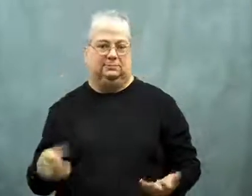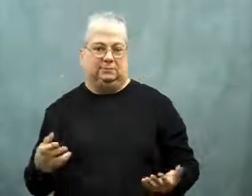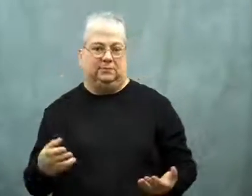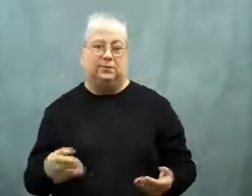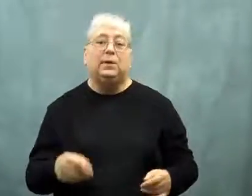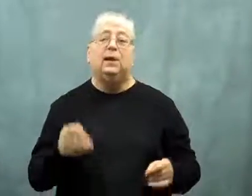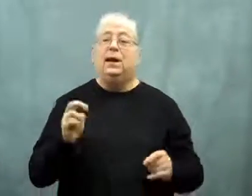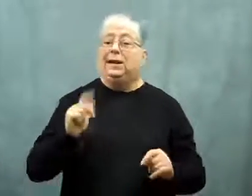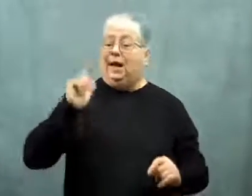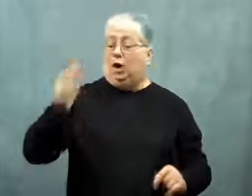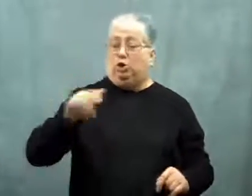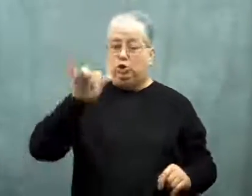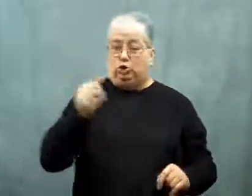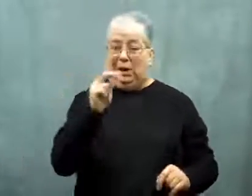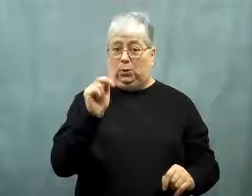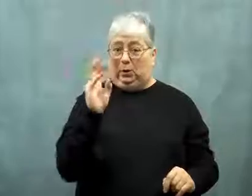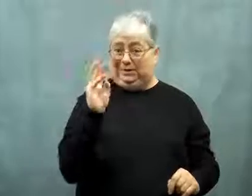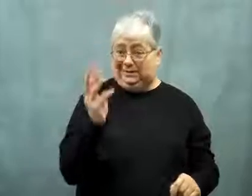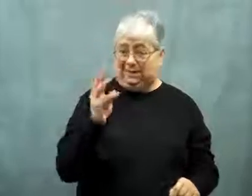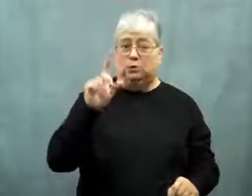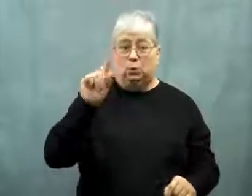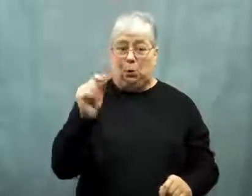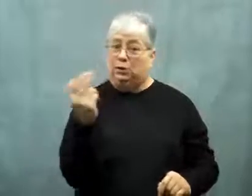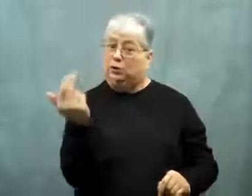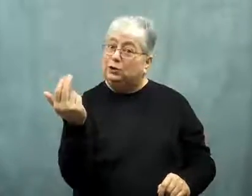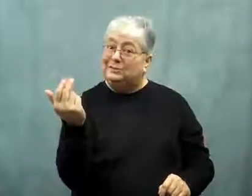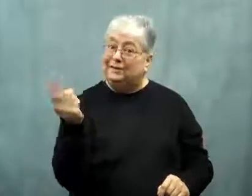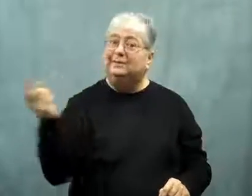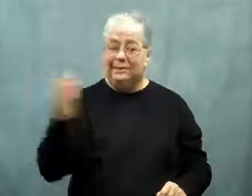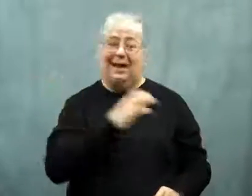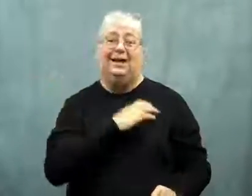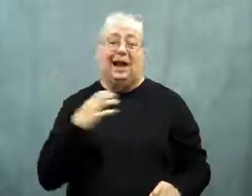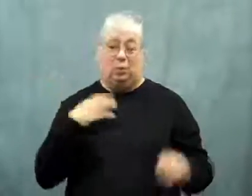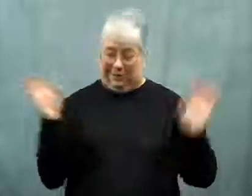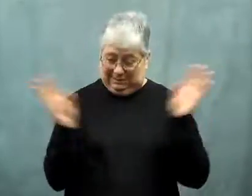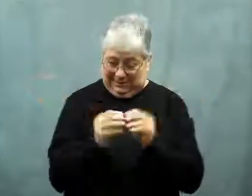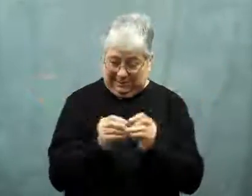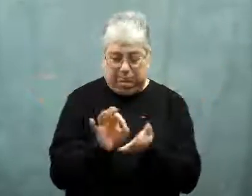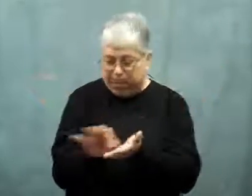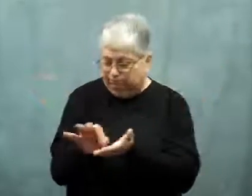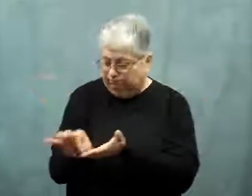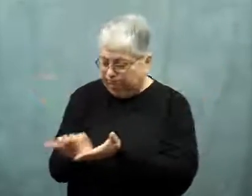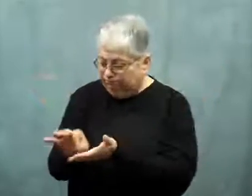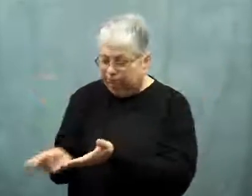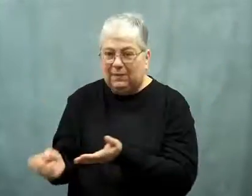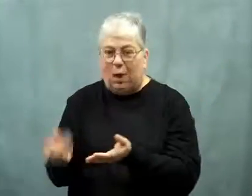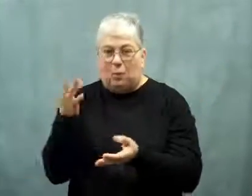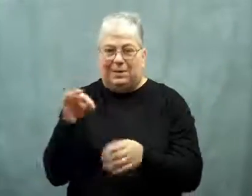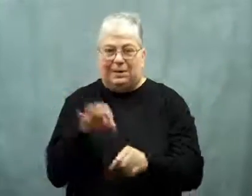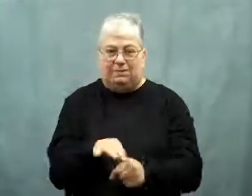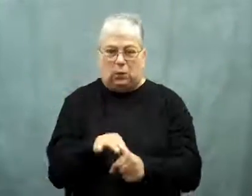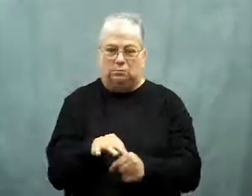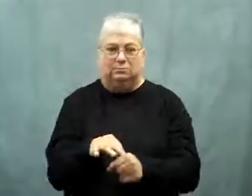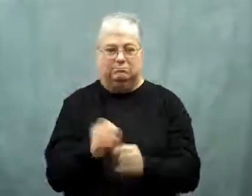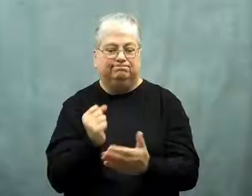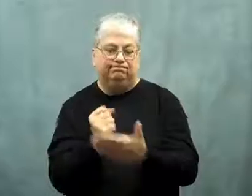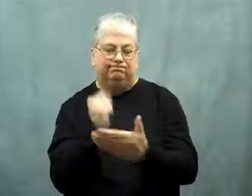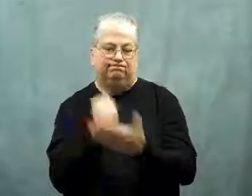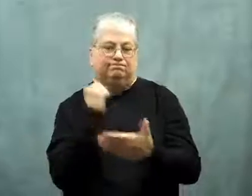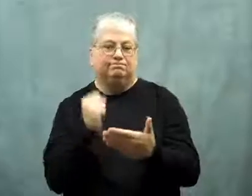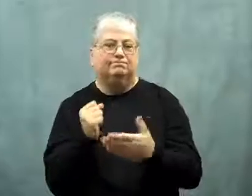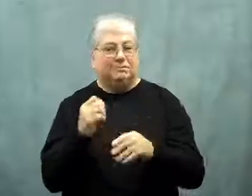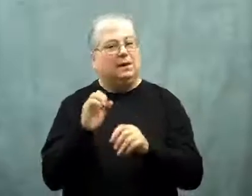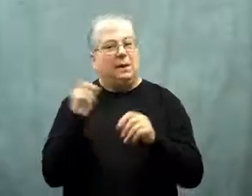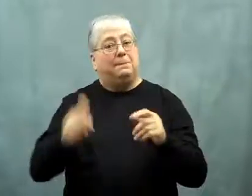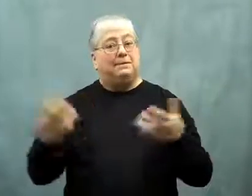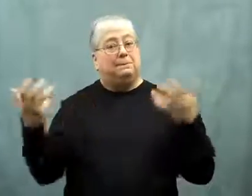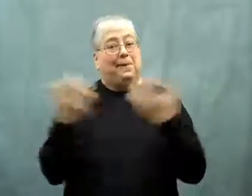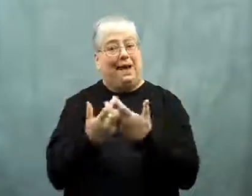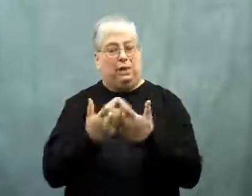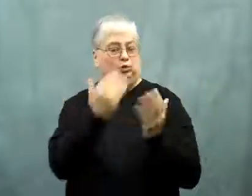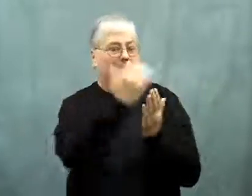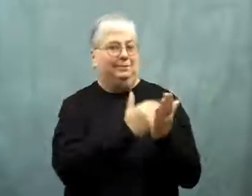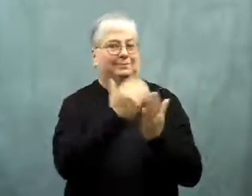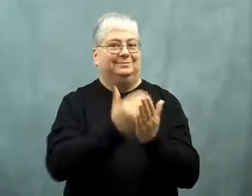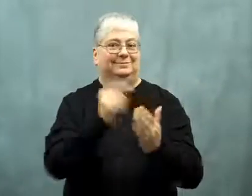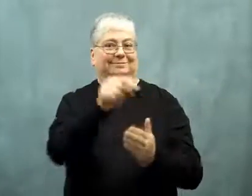Then on January 6, 2013, Congress will meet to officially count the votes.